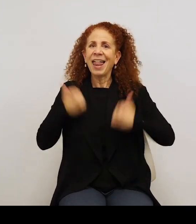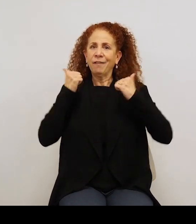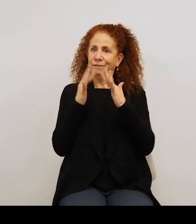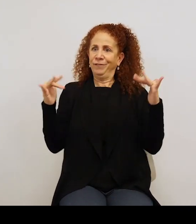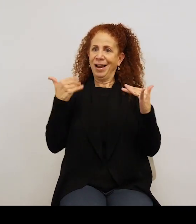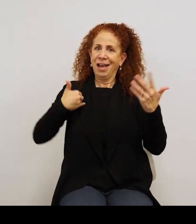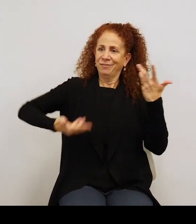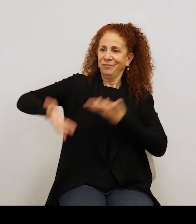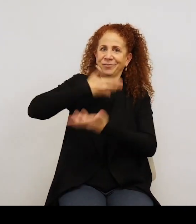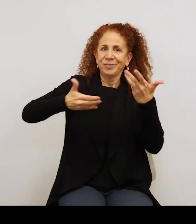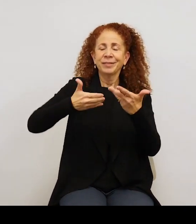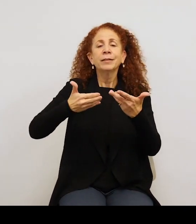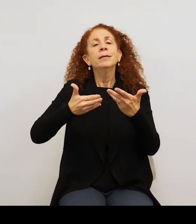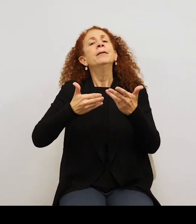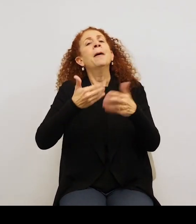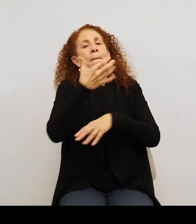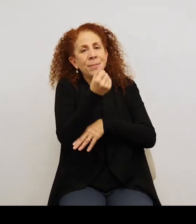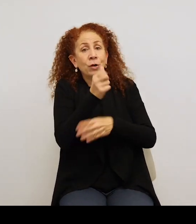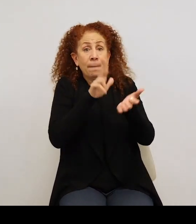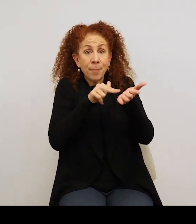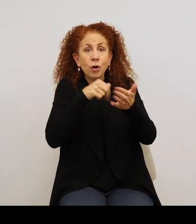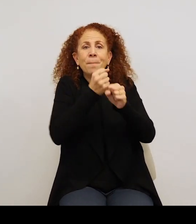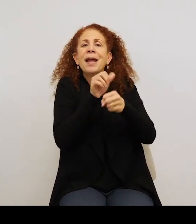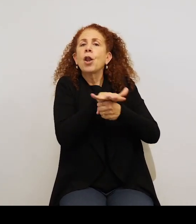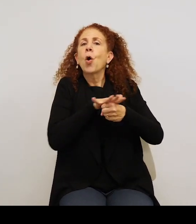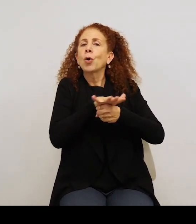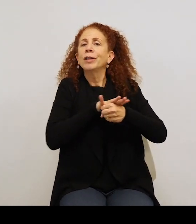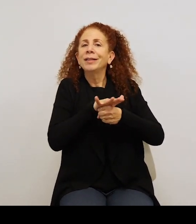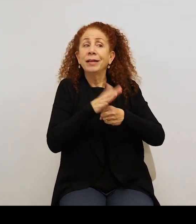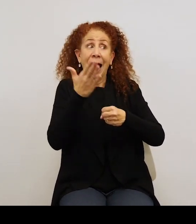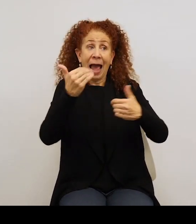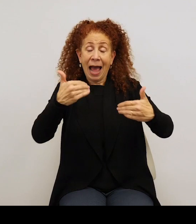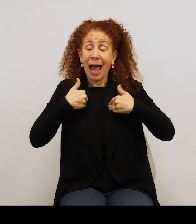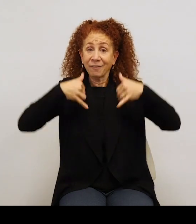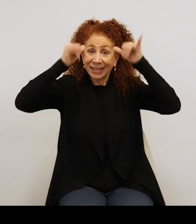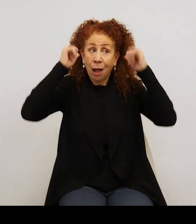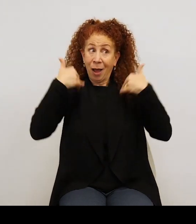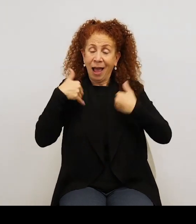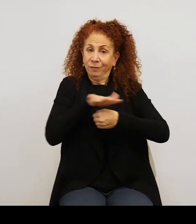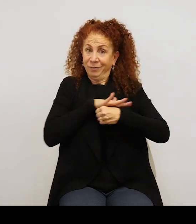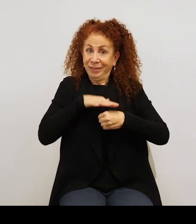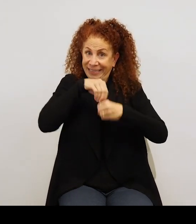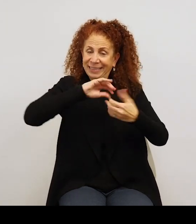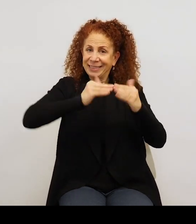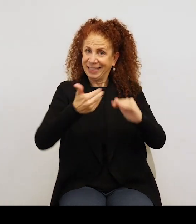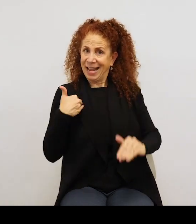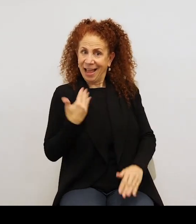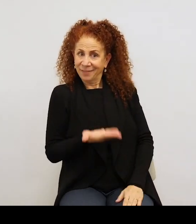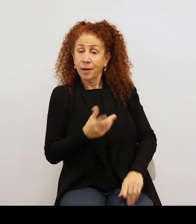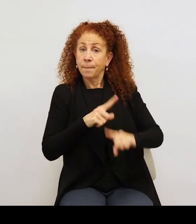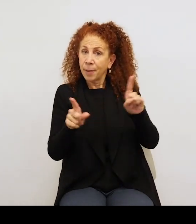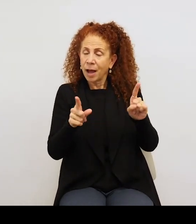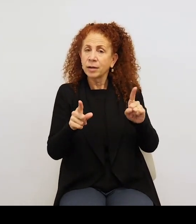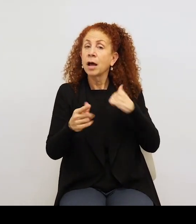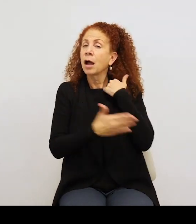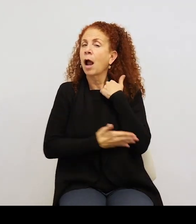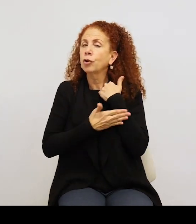Milk and butter are produced locally because there is even some livestock around. But this is not like the countryside.